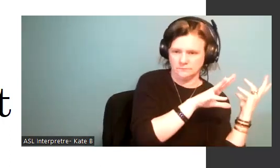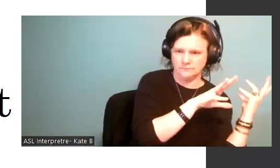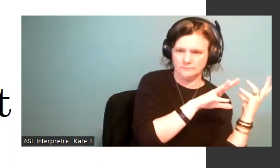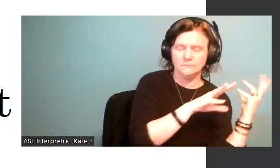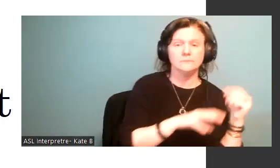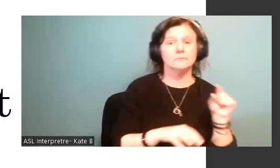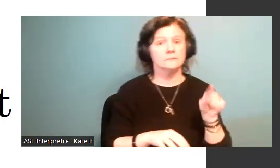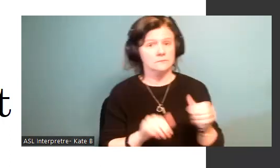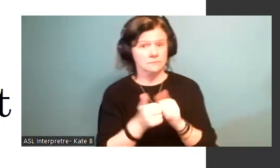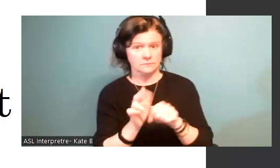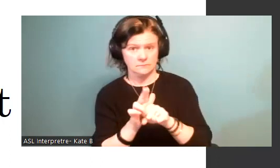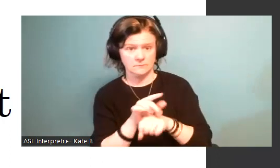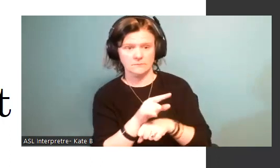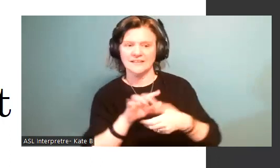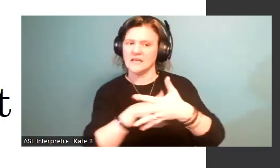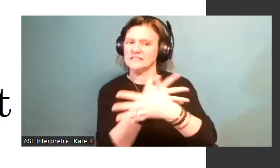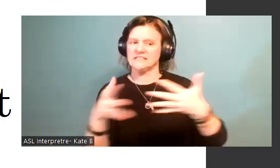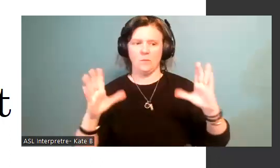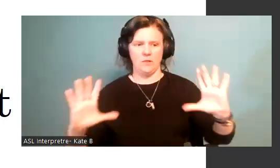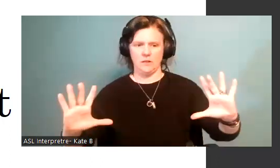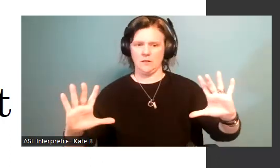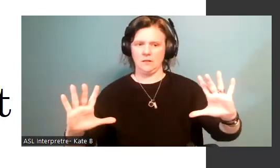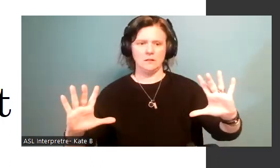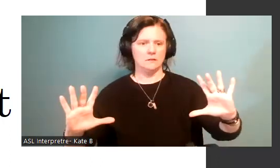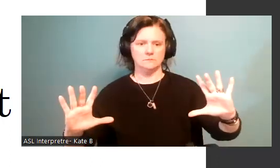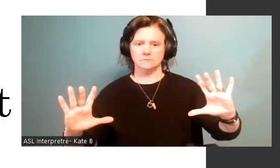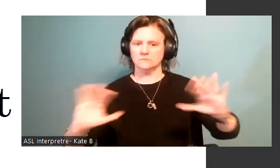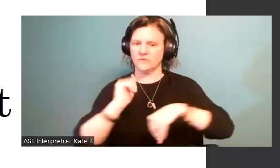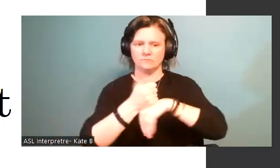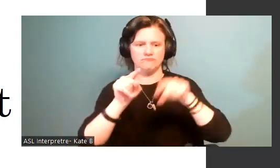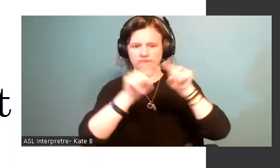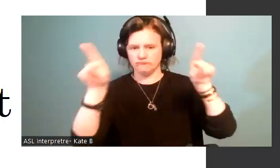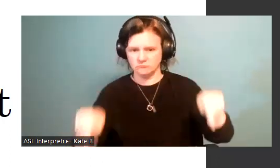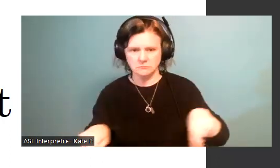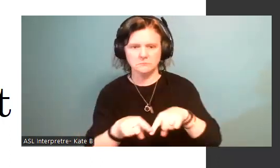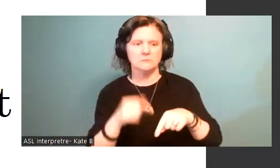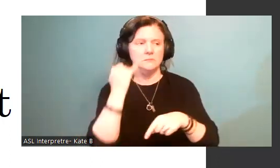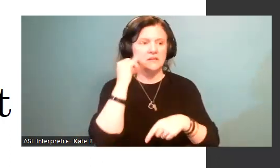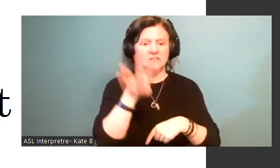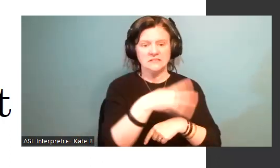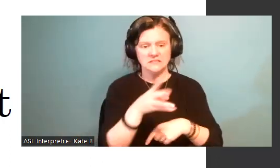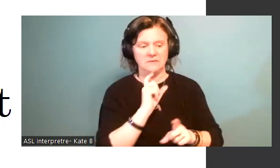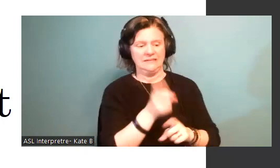Another element we can use or attribute we can use is role equals presentation. It removes the